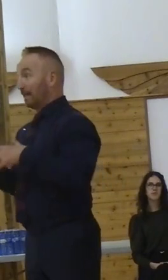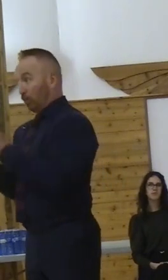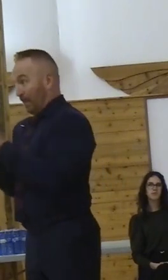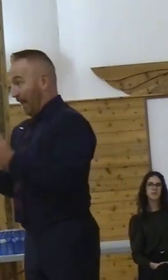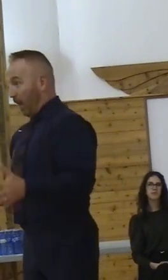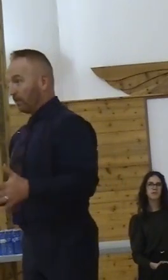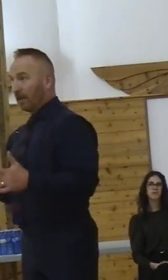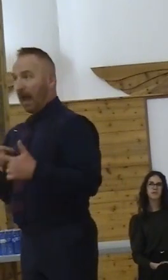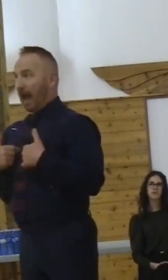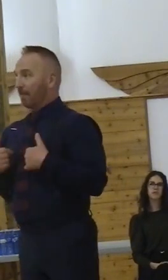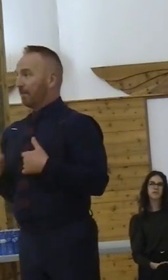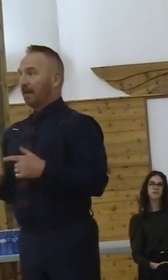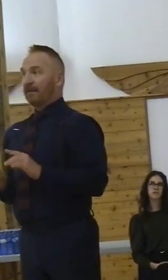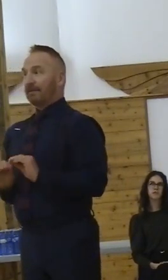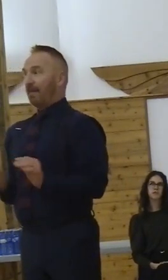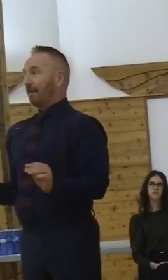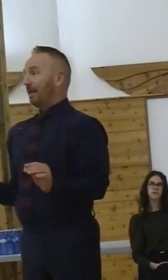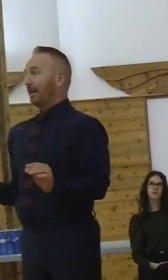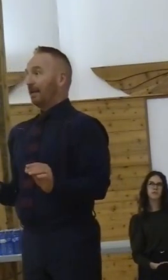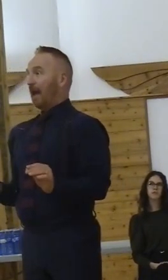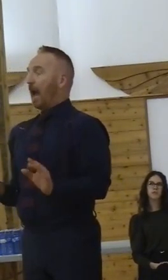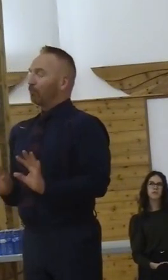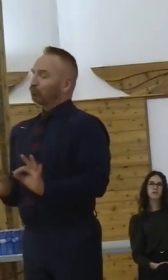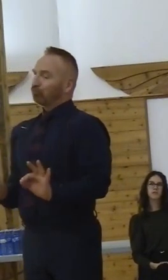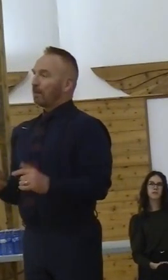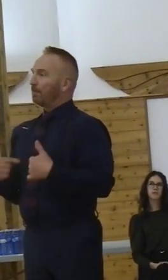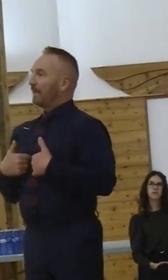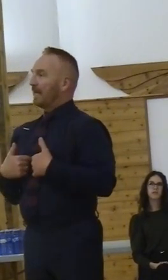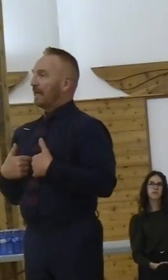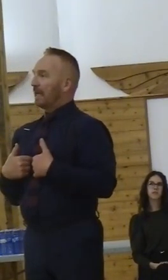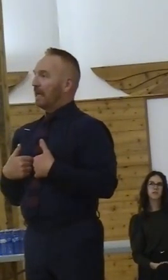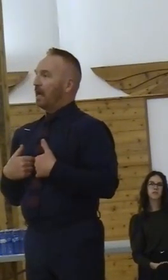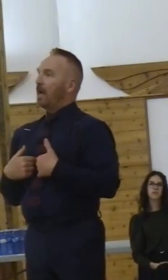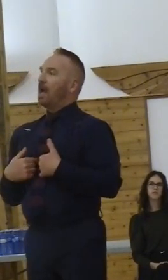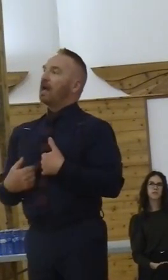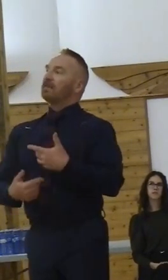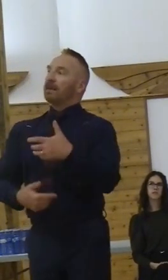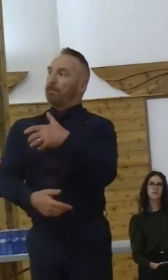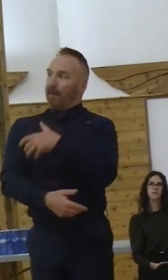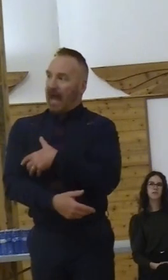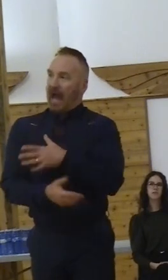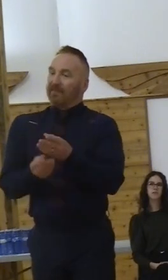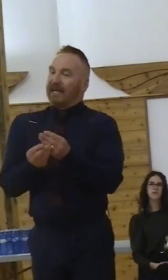It's in the dress where the healing is, and that's where the healing starts, by these